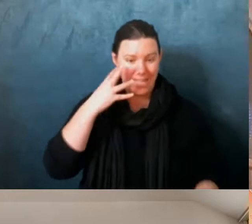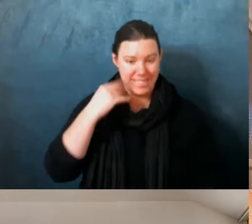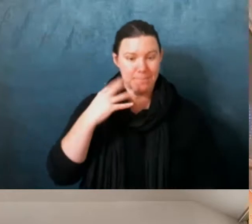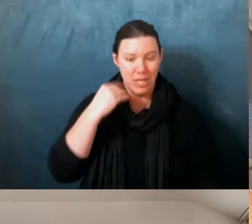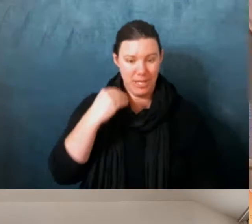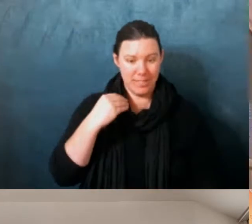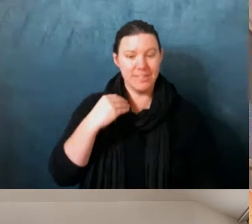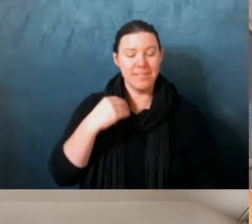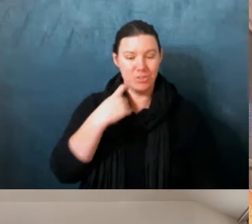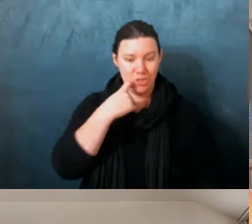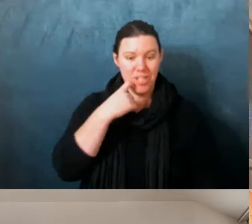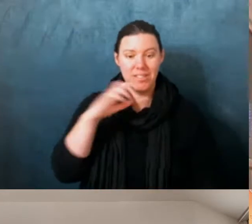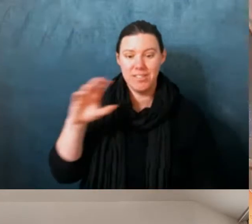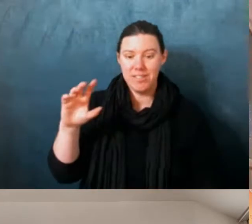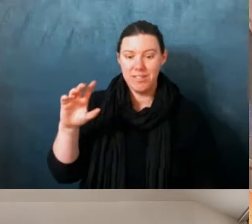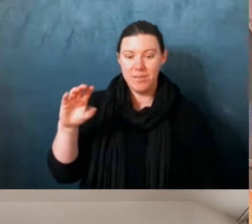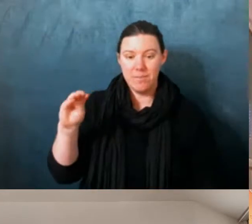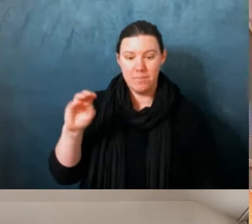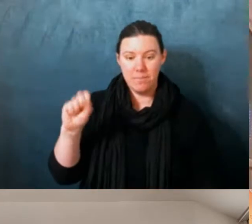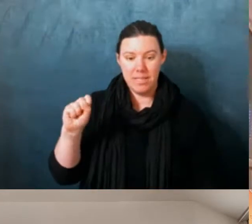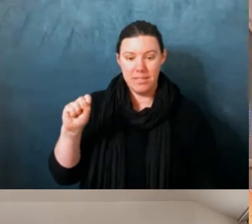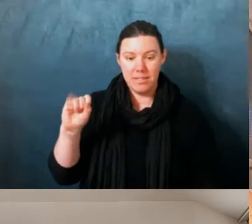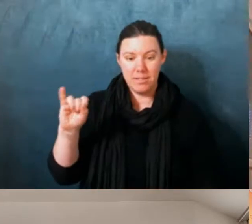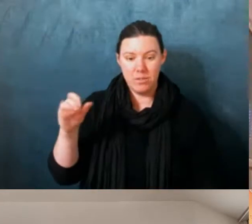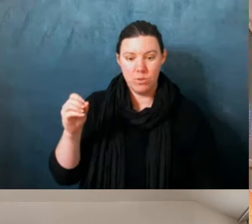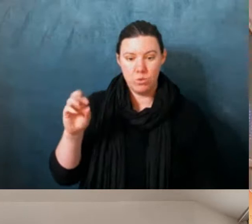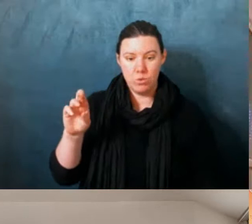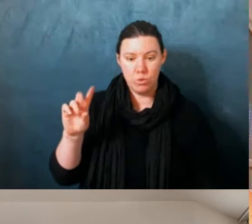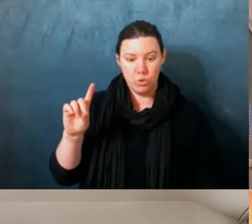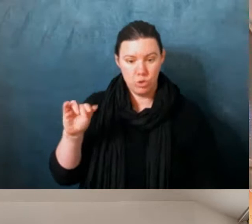and also Mr., or the Jordan right after that.